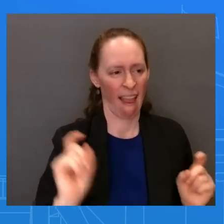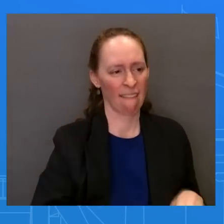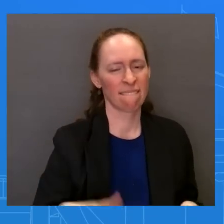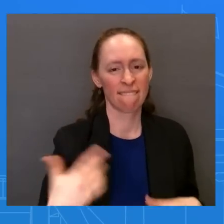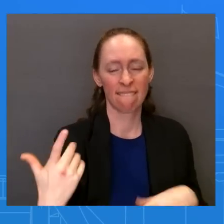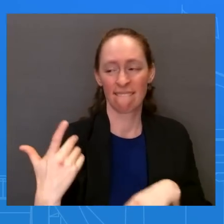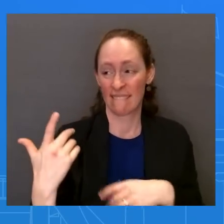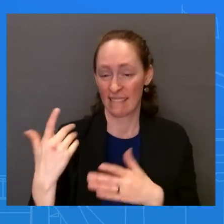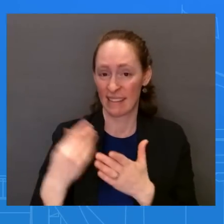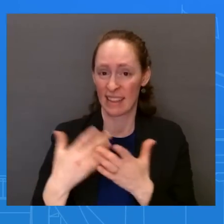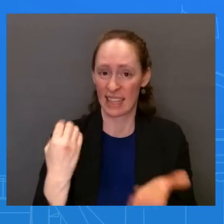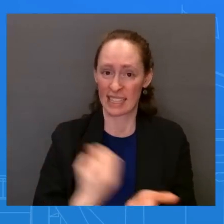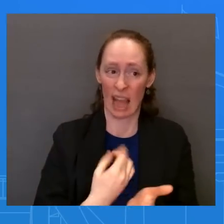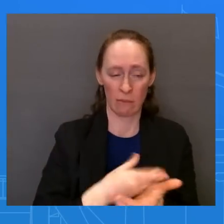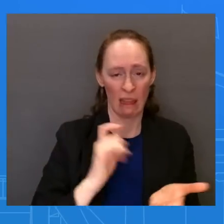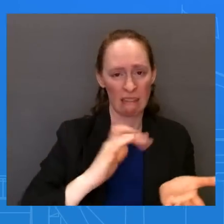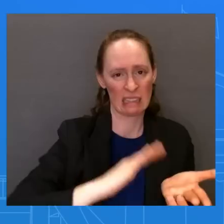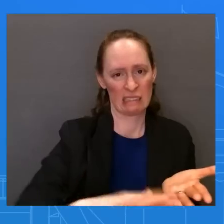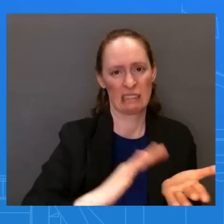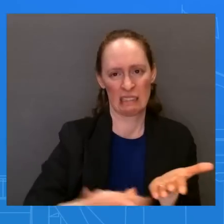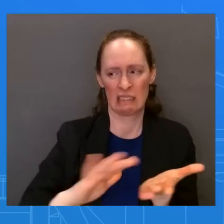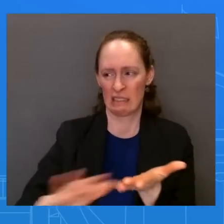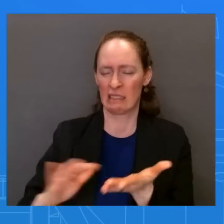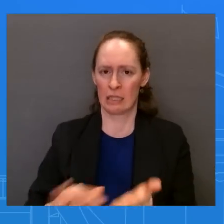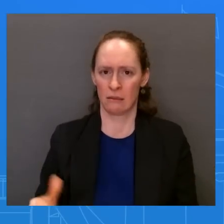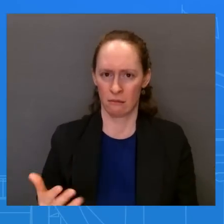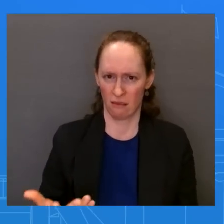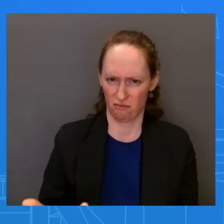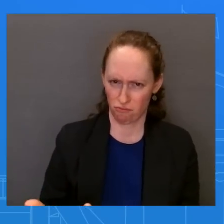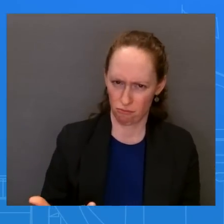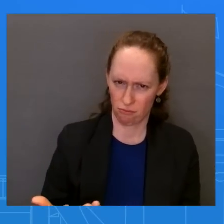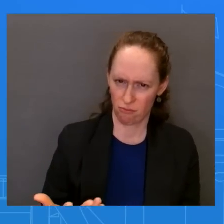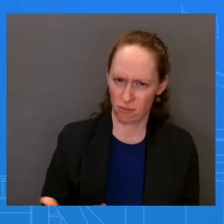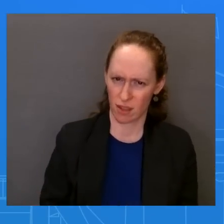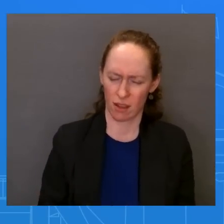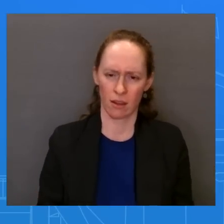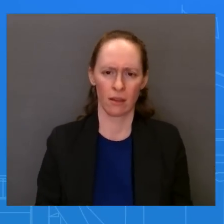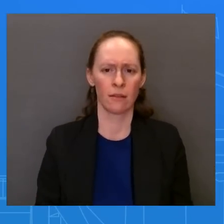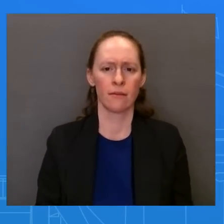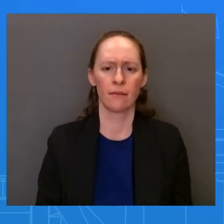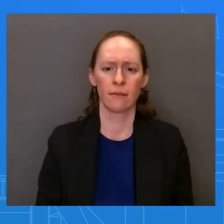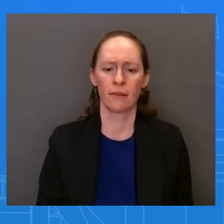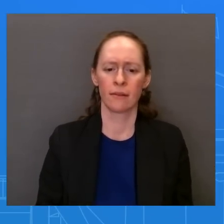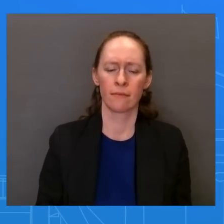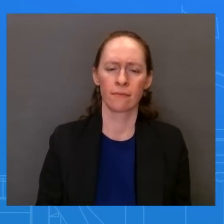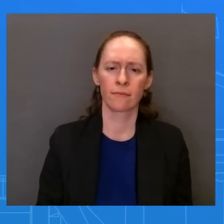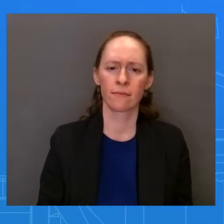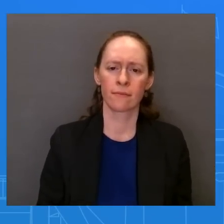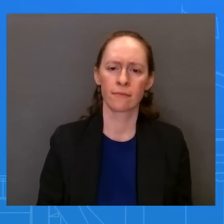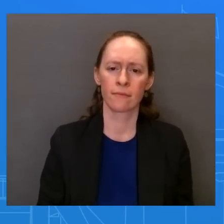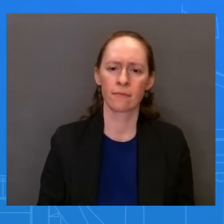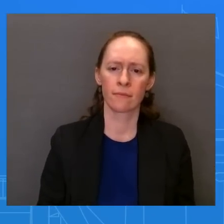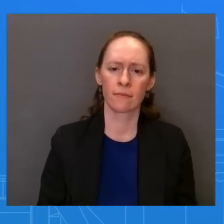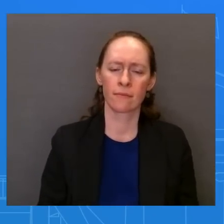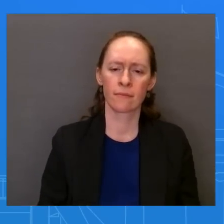anytime there are reports of Americans losing their jobs. President Biden knows firsthand the impact of losing a job